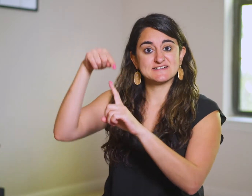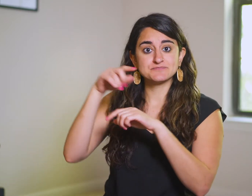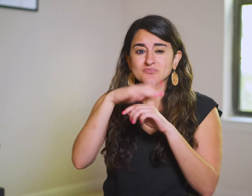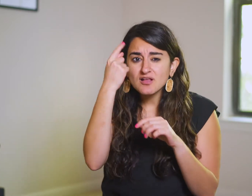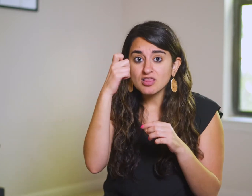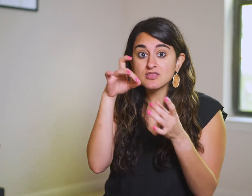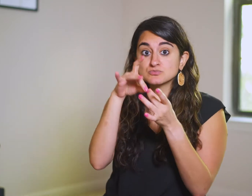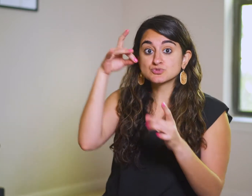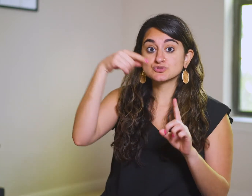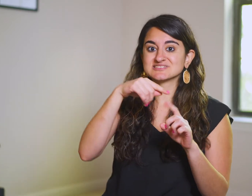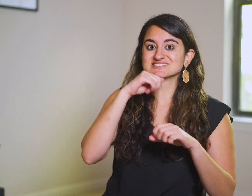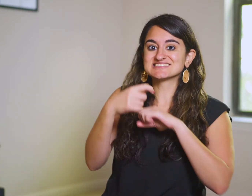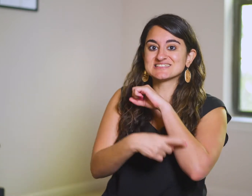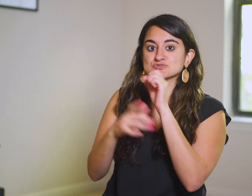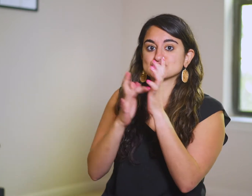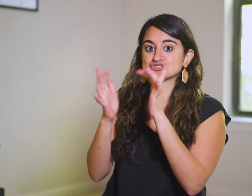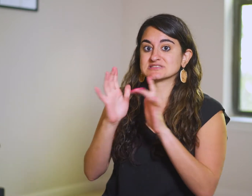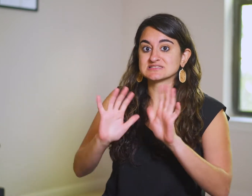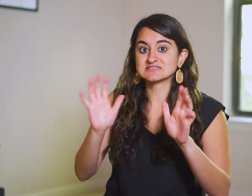The Spirit doesn’t tempt Jesus,